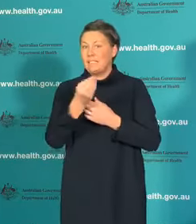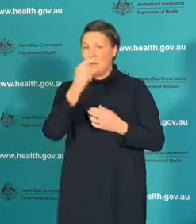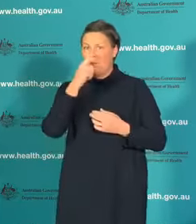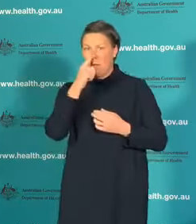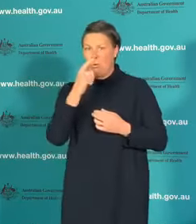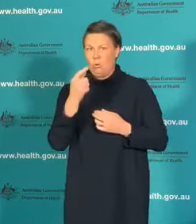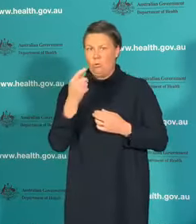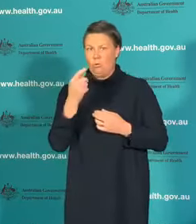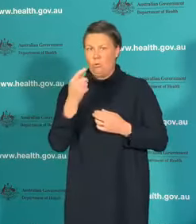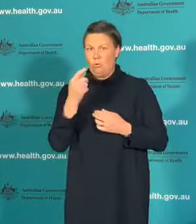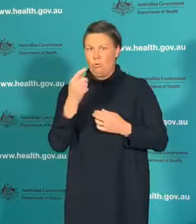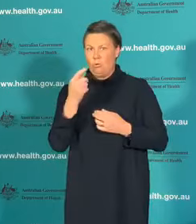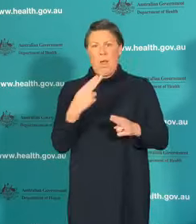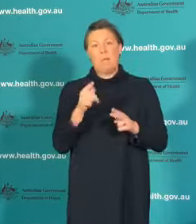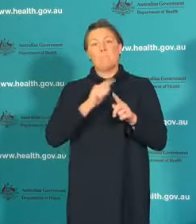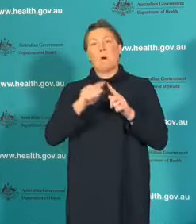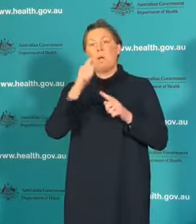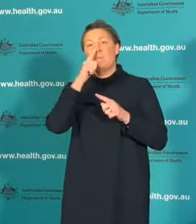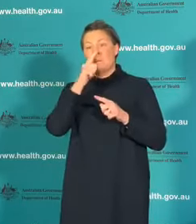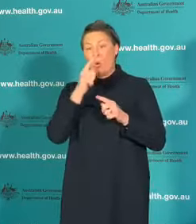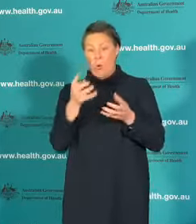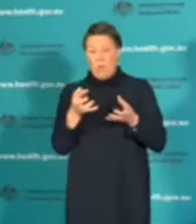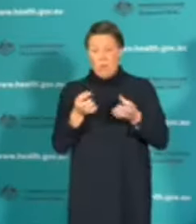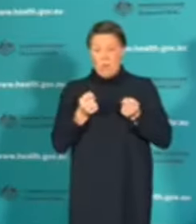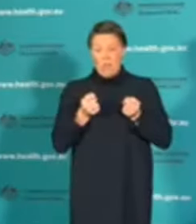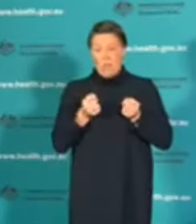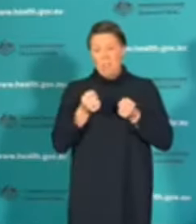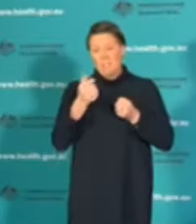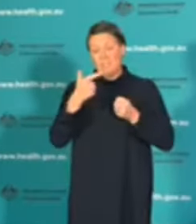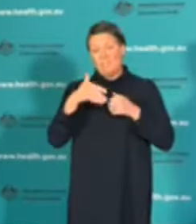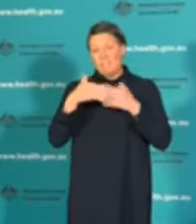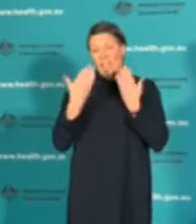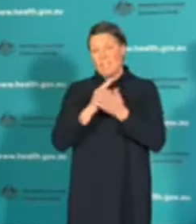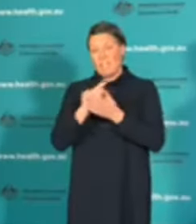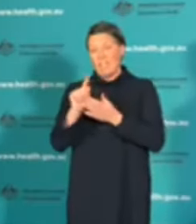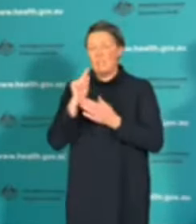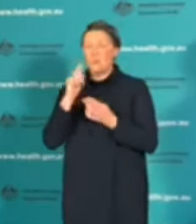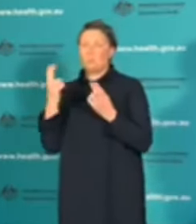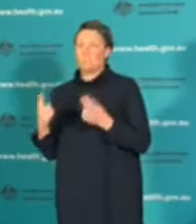it's a week or being infected that we see people who are gravely unwell.